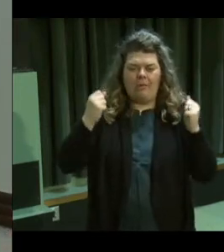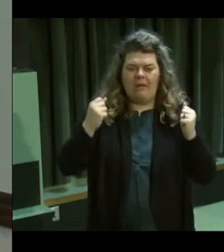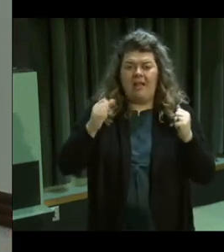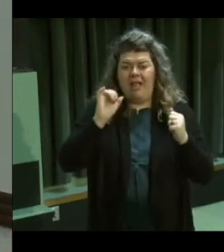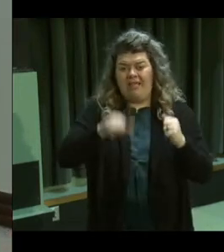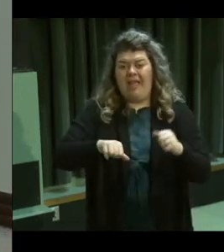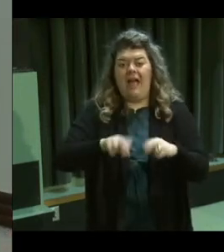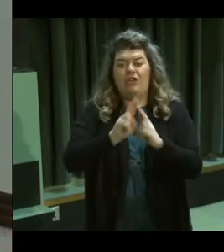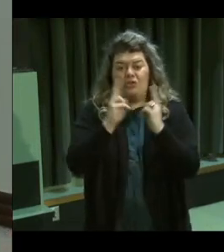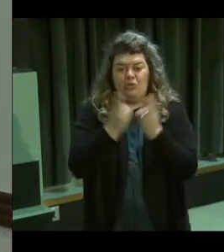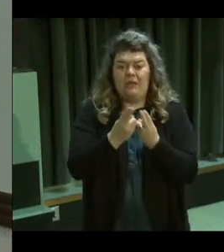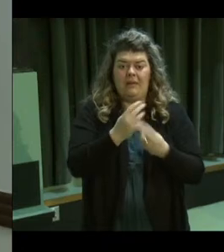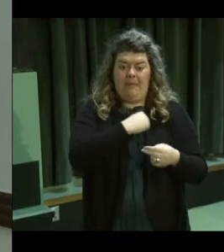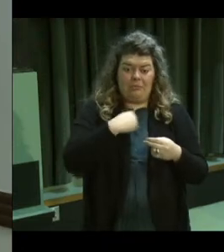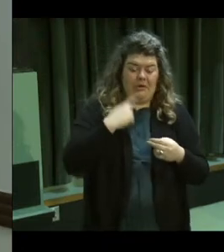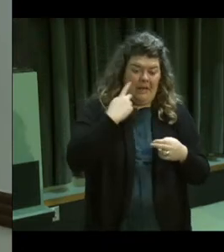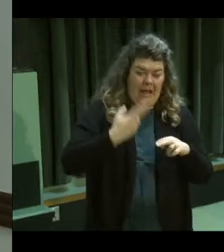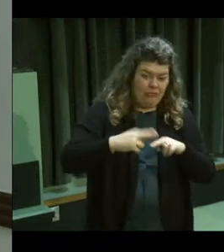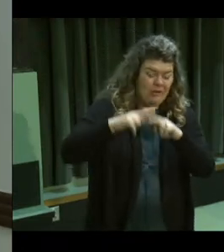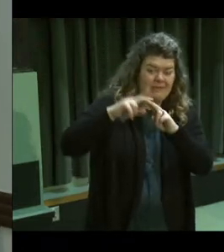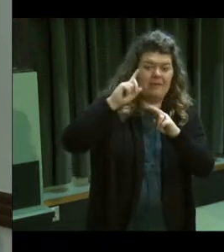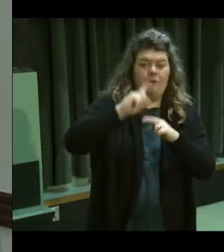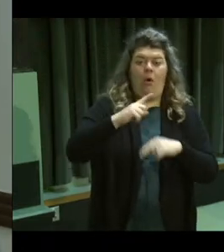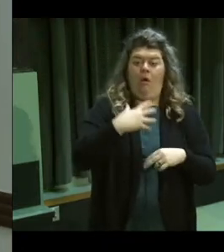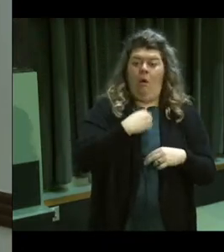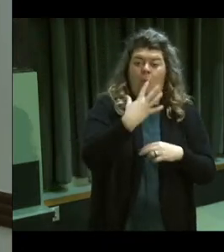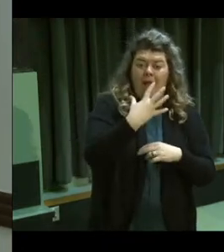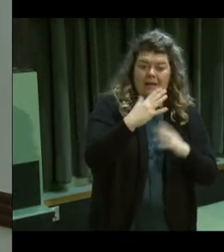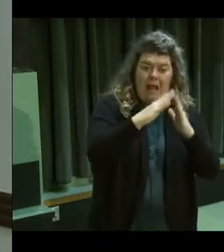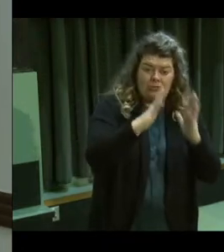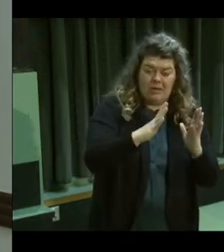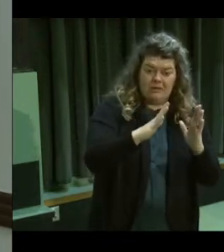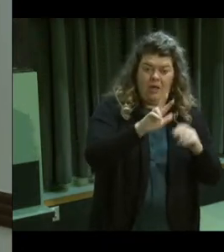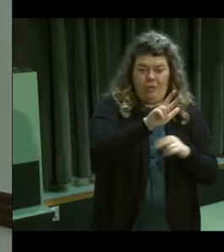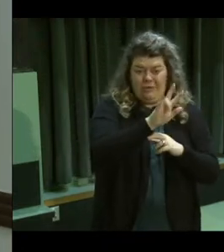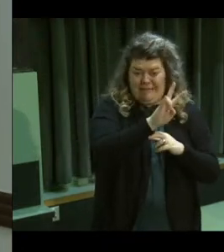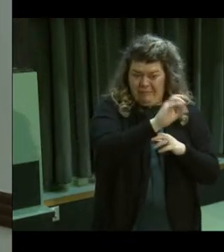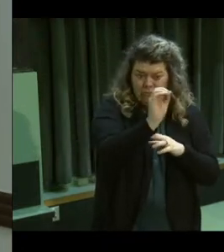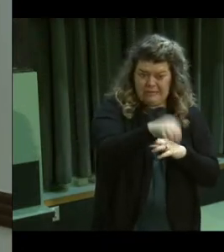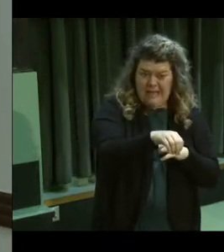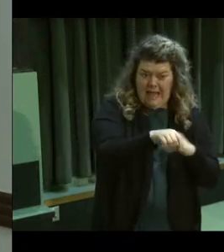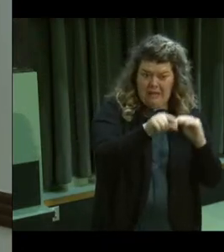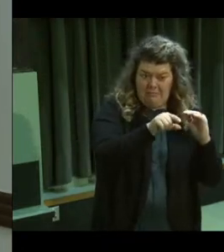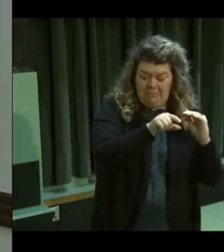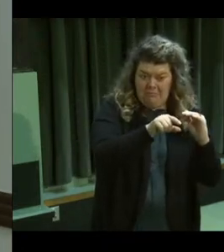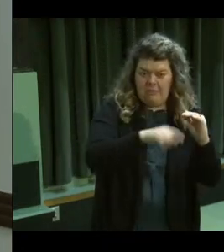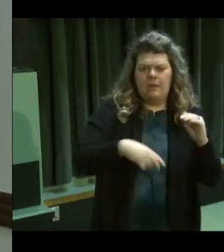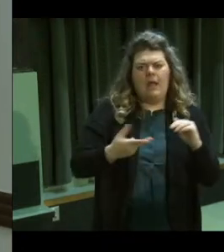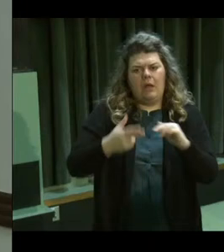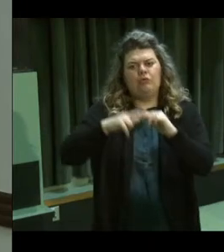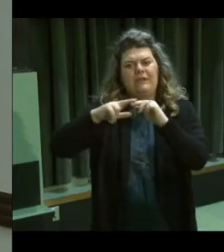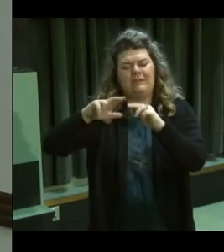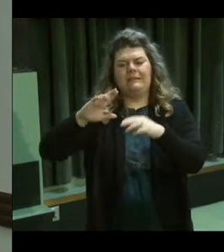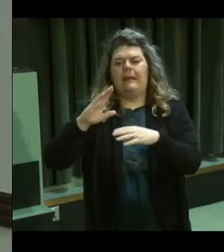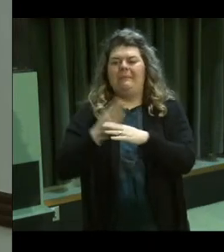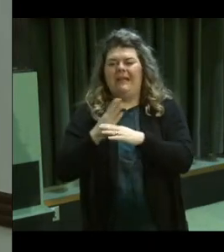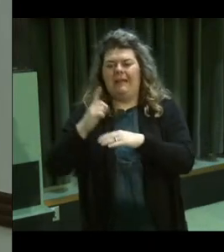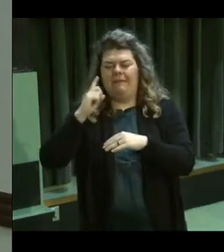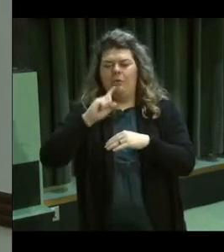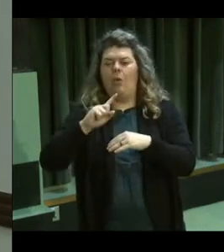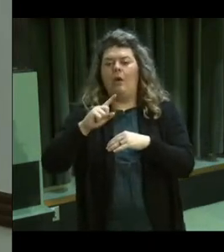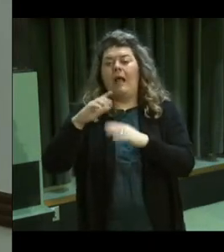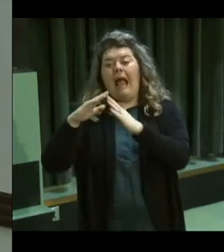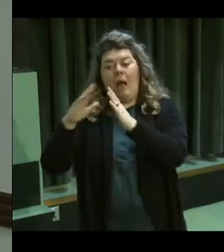median wealth for white